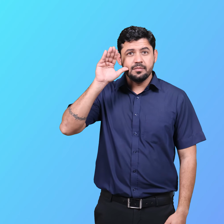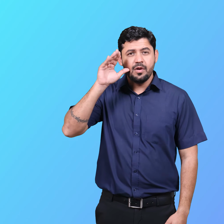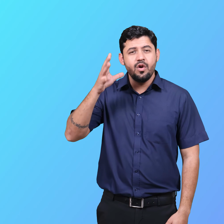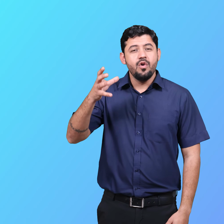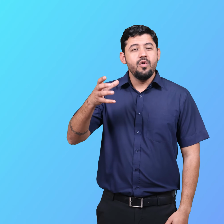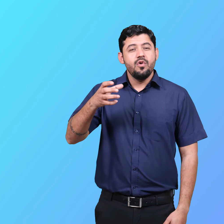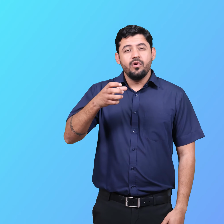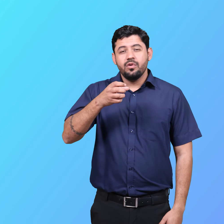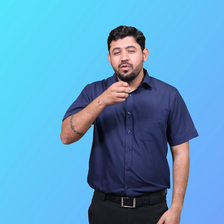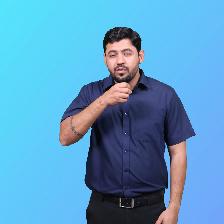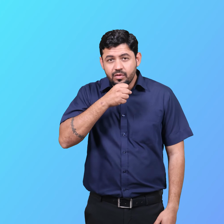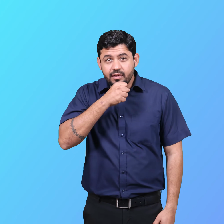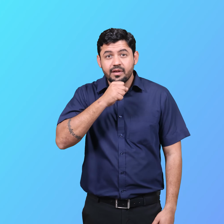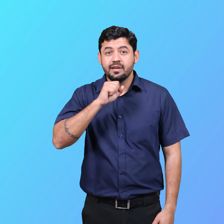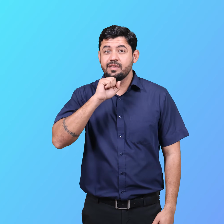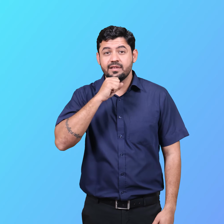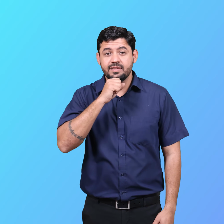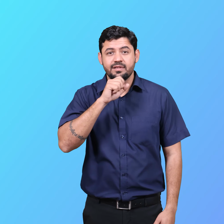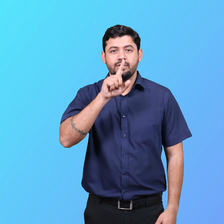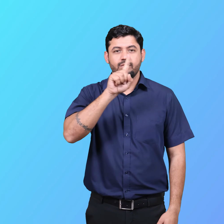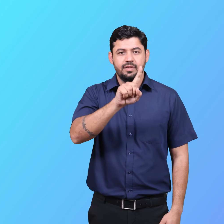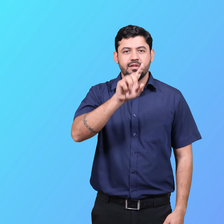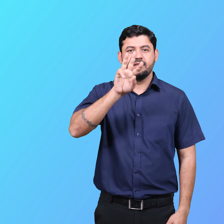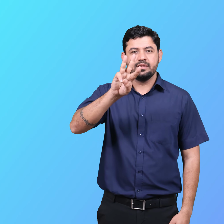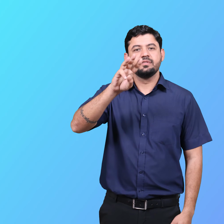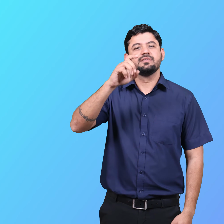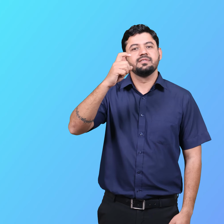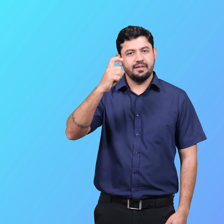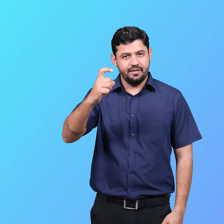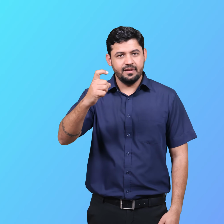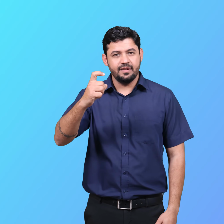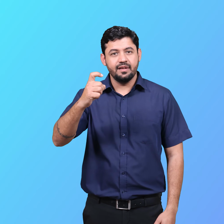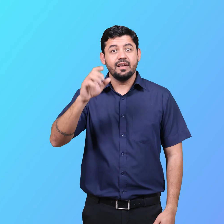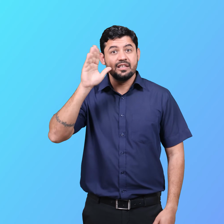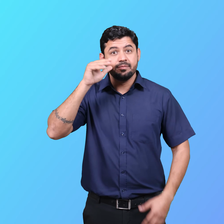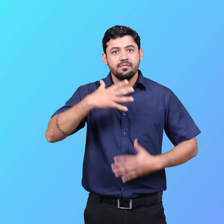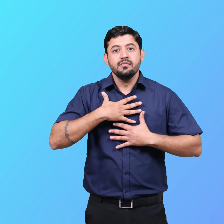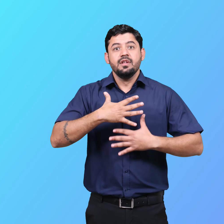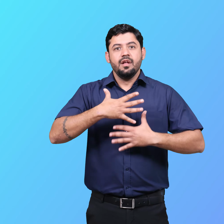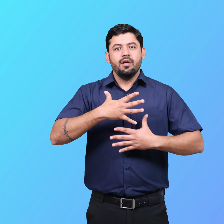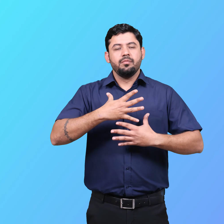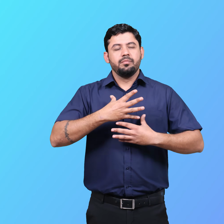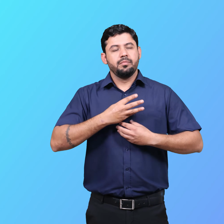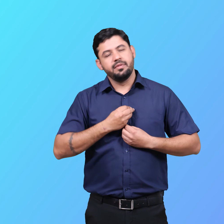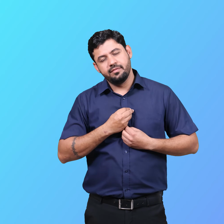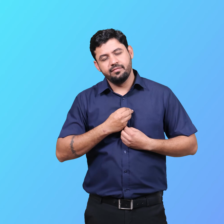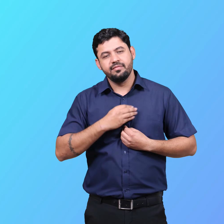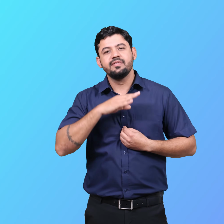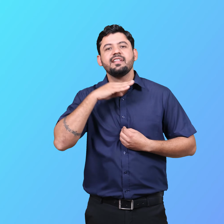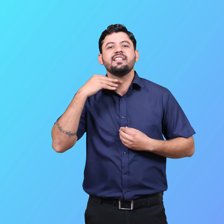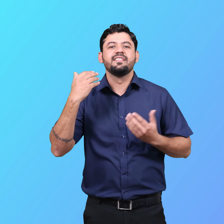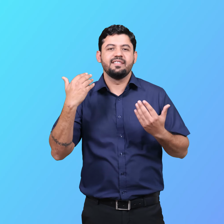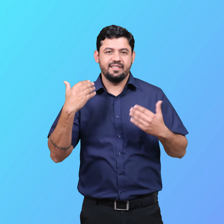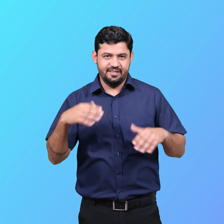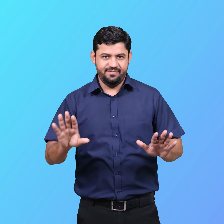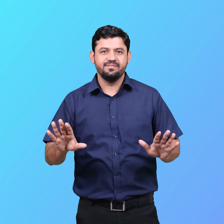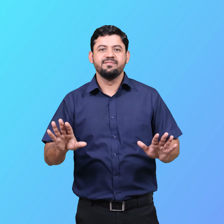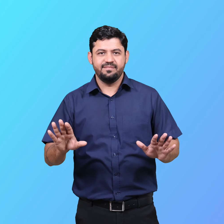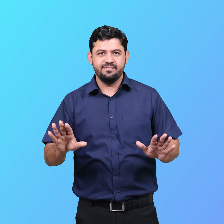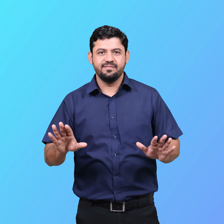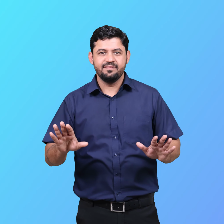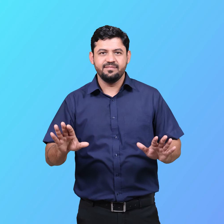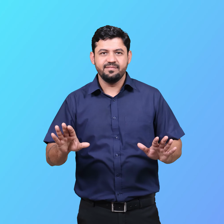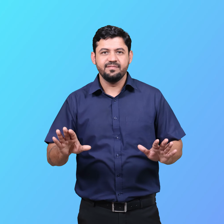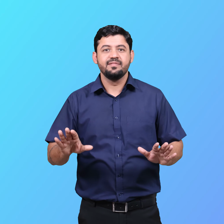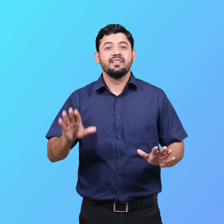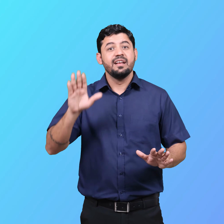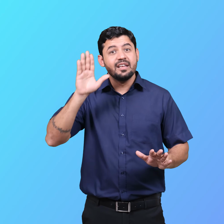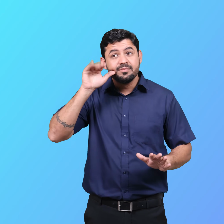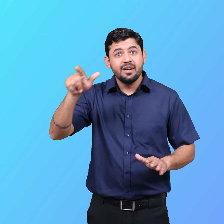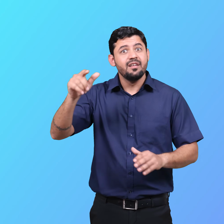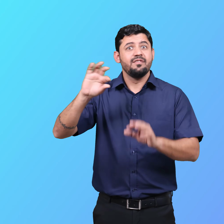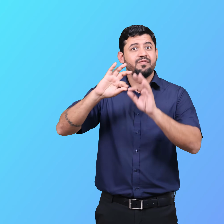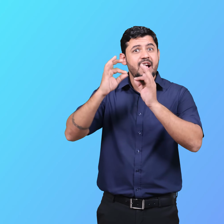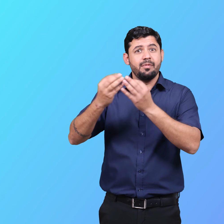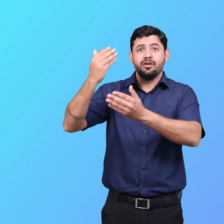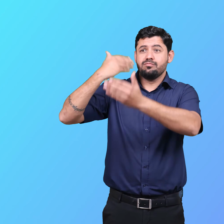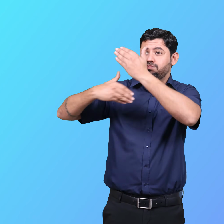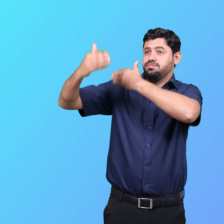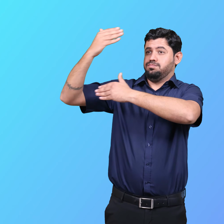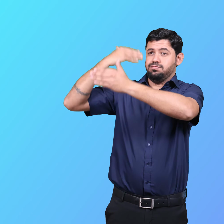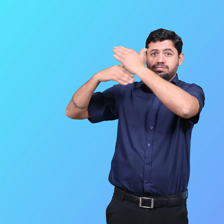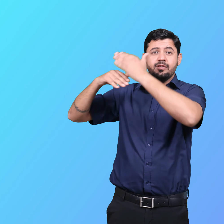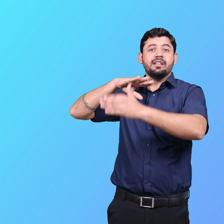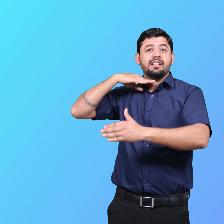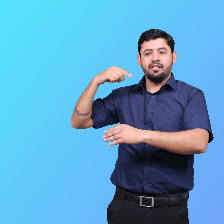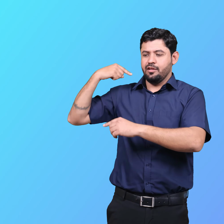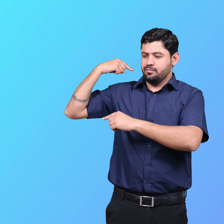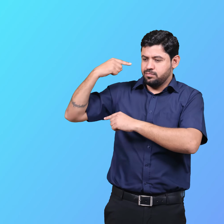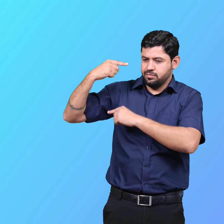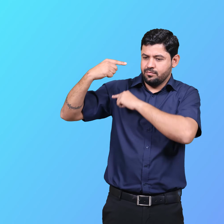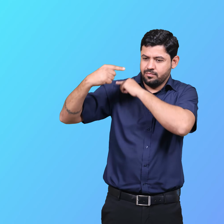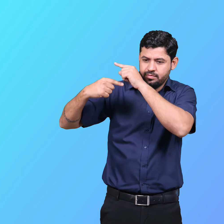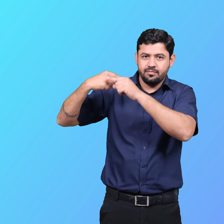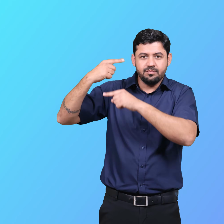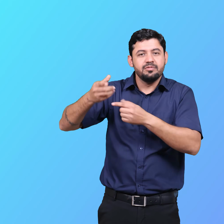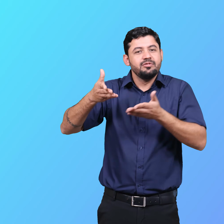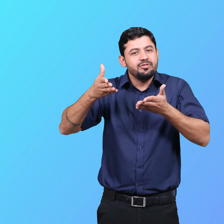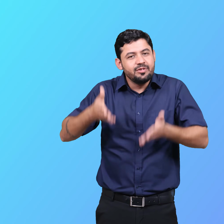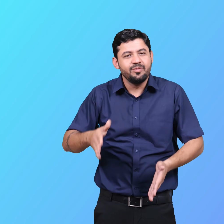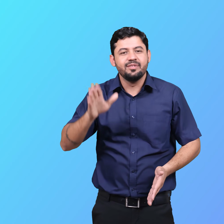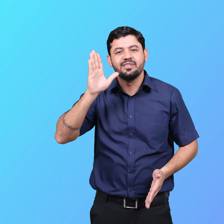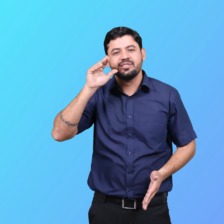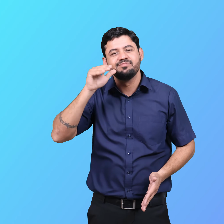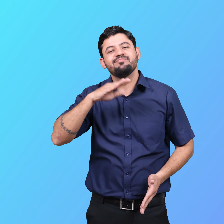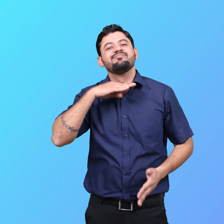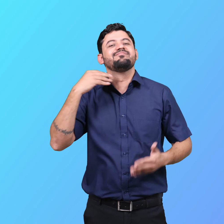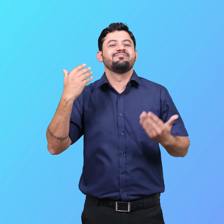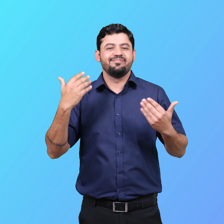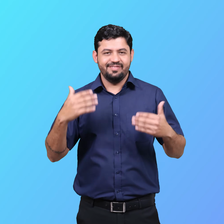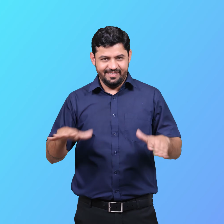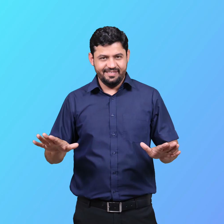Ishmael was 137 years old when he took his last breath and joined his ancestors who had gone before him.